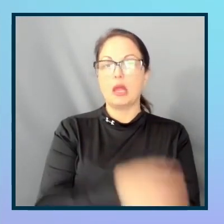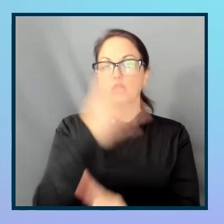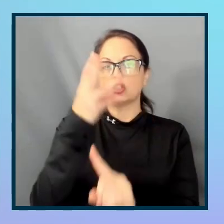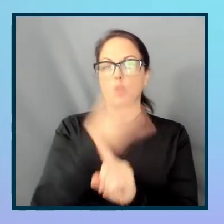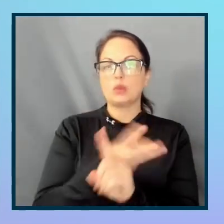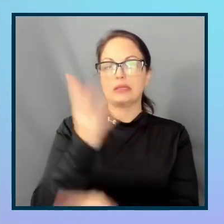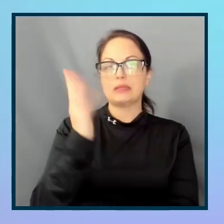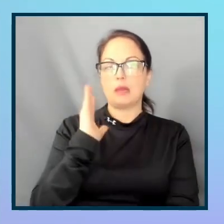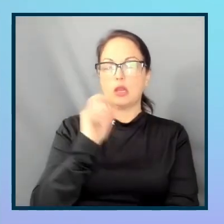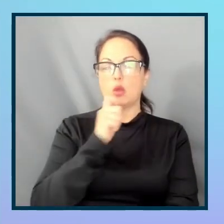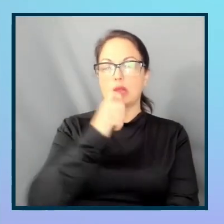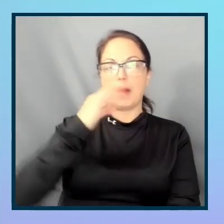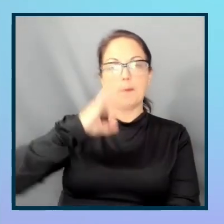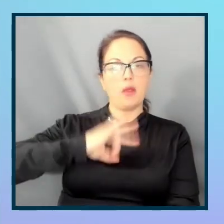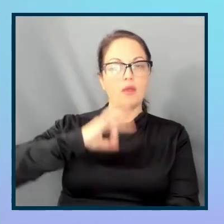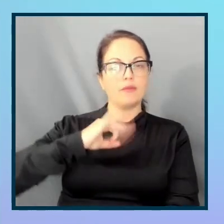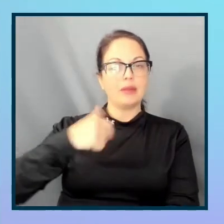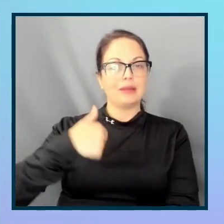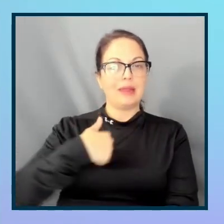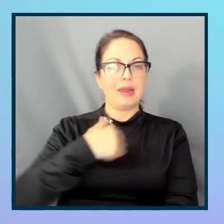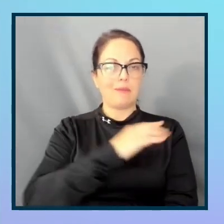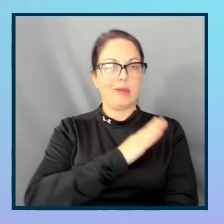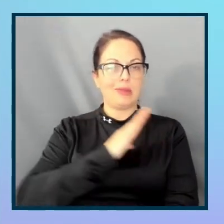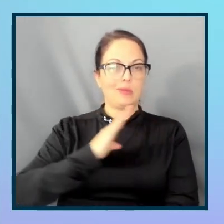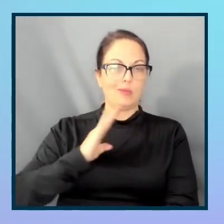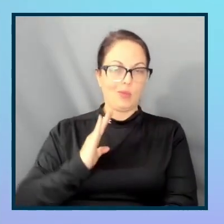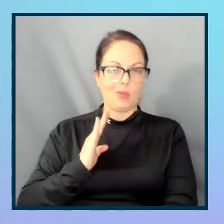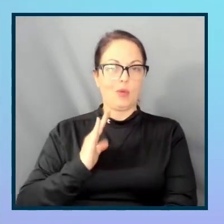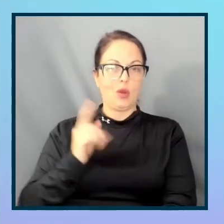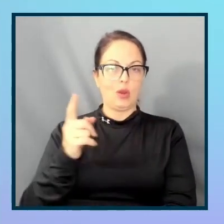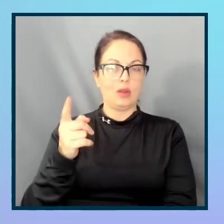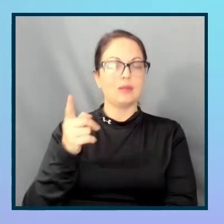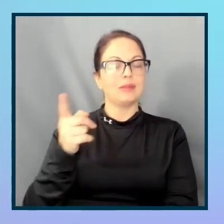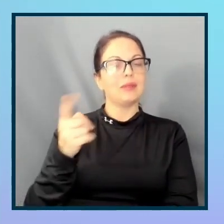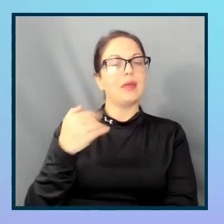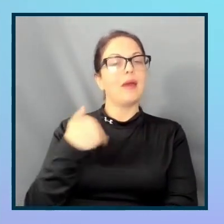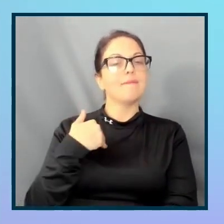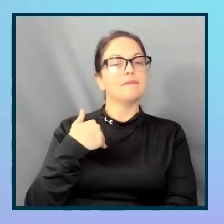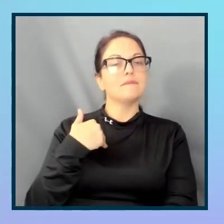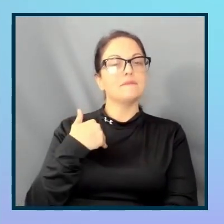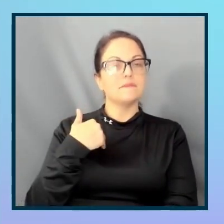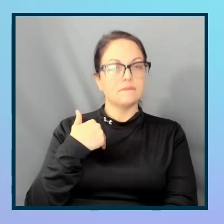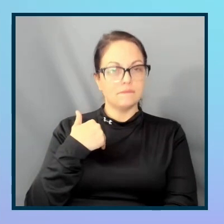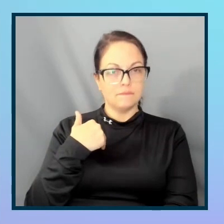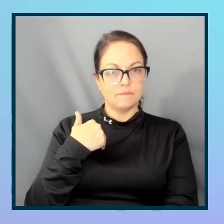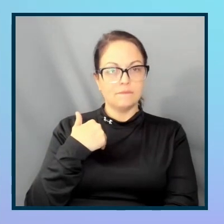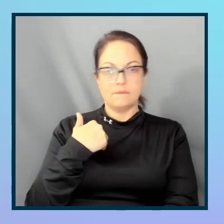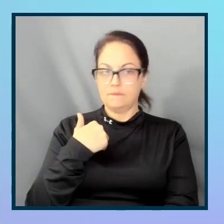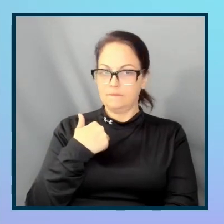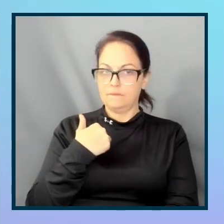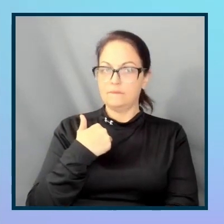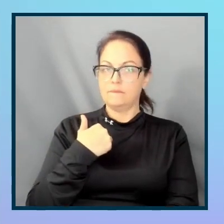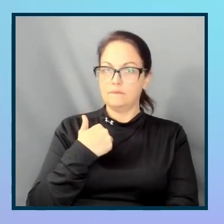the Starkloff Disability Institute, has a conference that is usually based